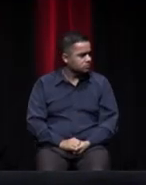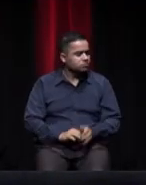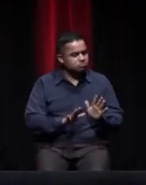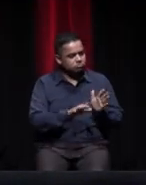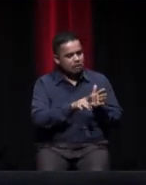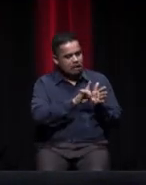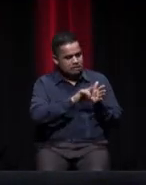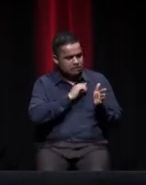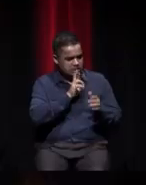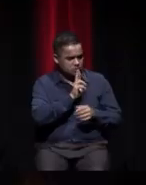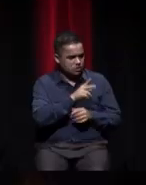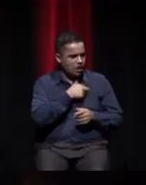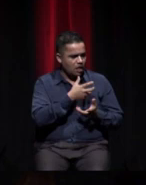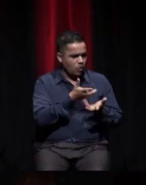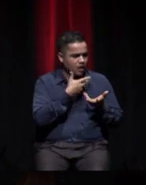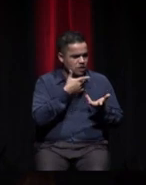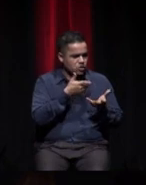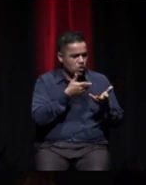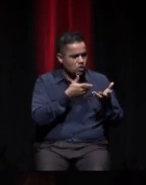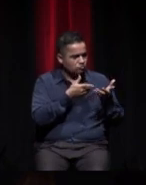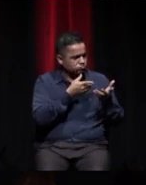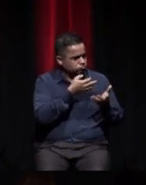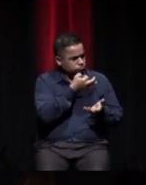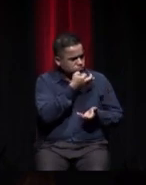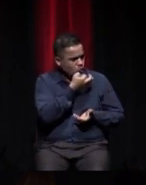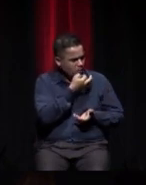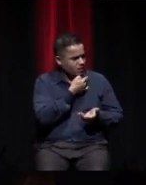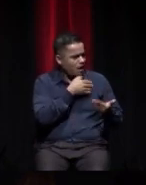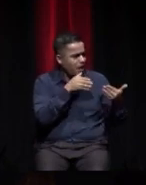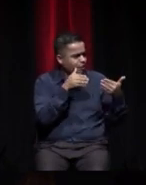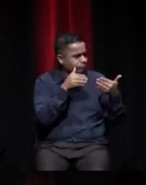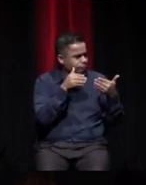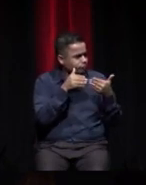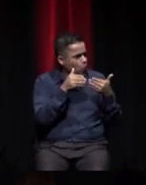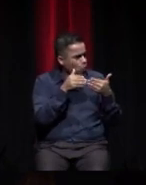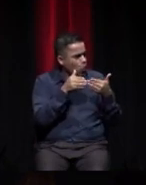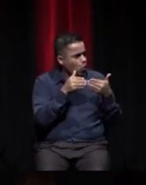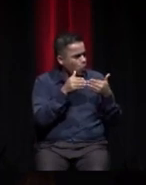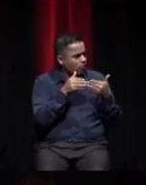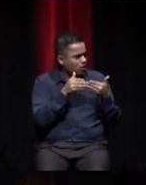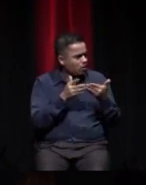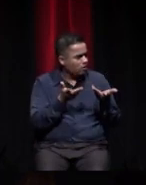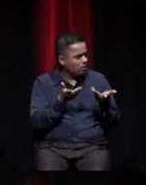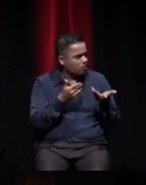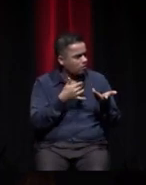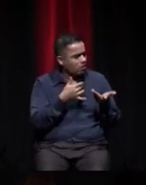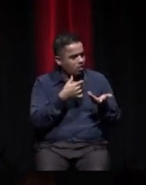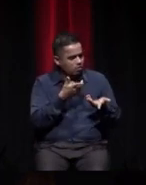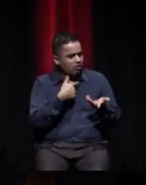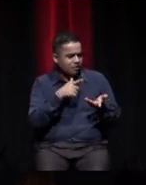I just wanted to make a comment agreeing a little with Christian. For I do think there are usage possibilities...